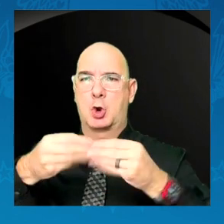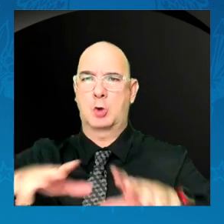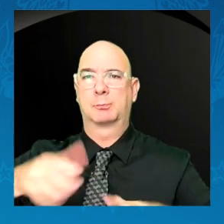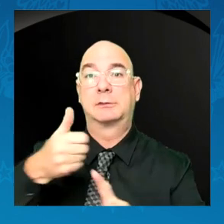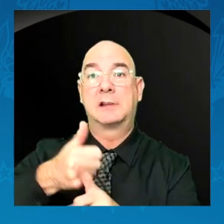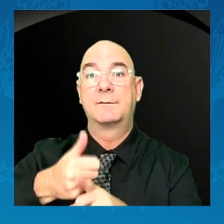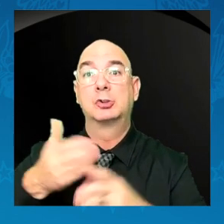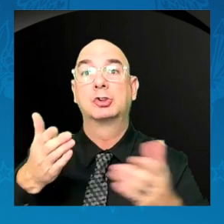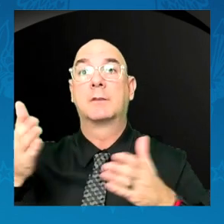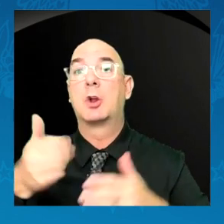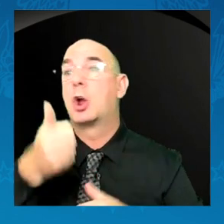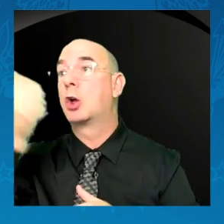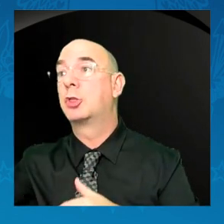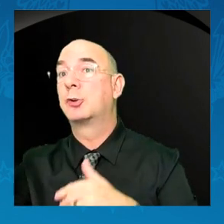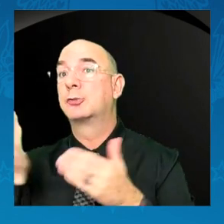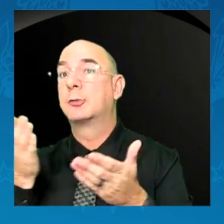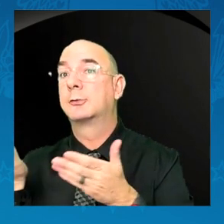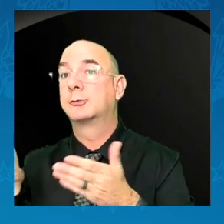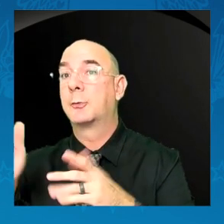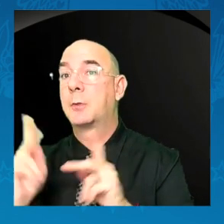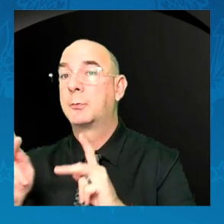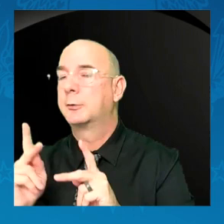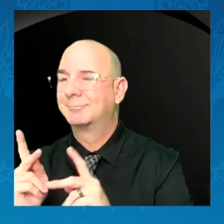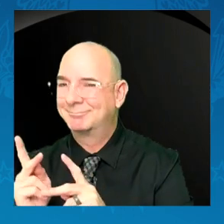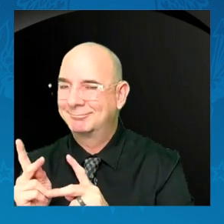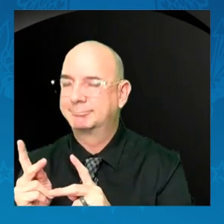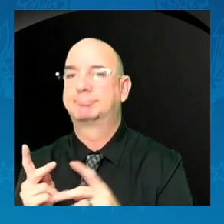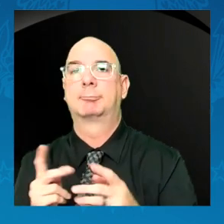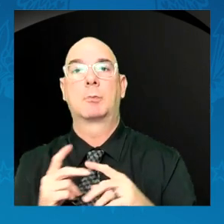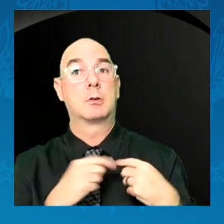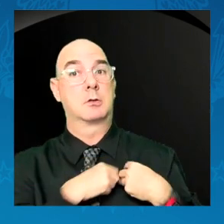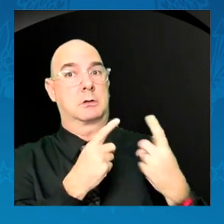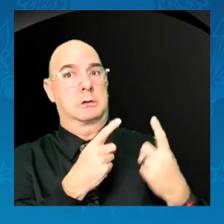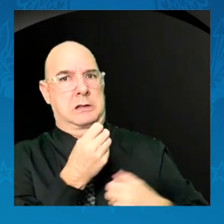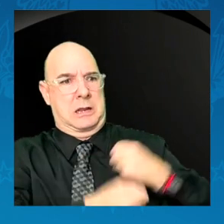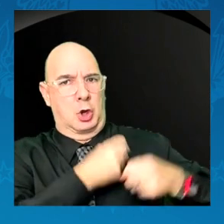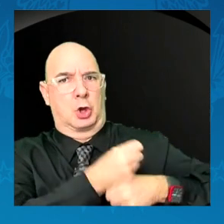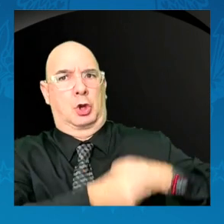the last few years have brought a new energy and a new vitality to the space community.